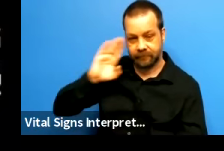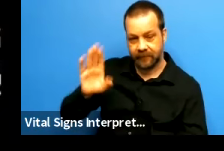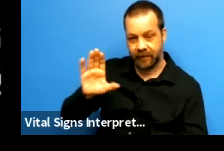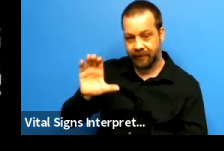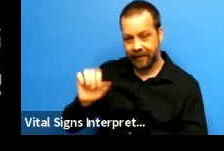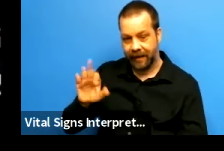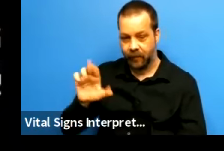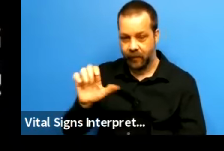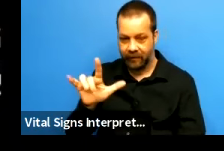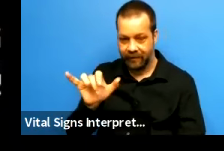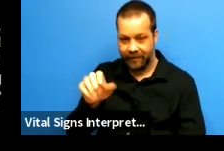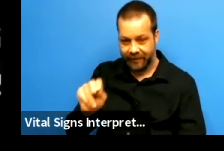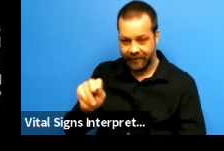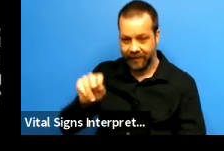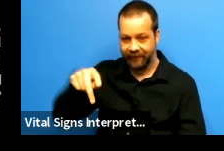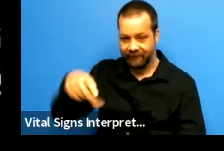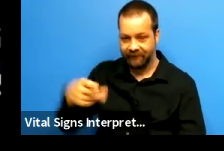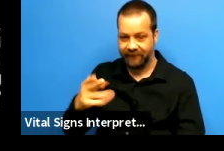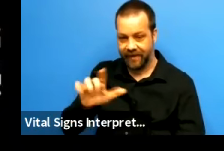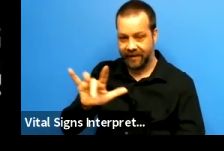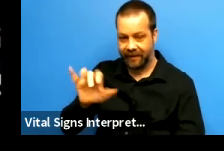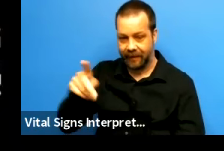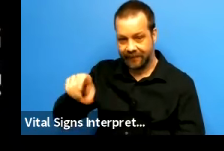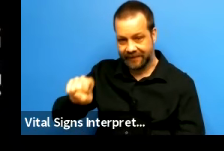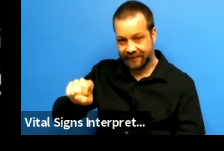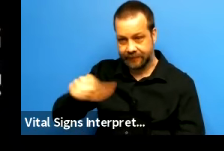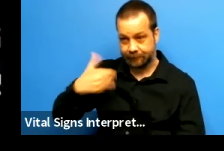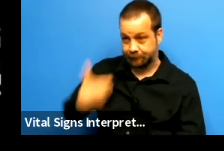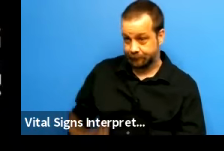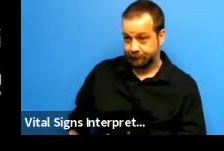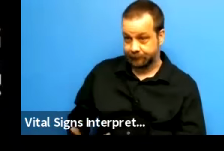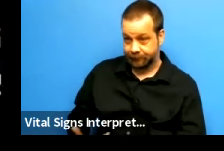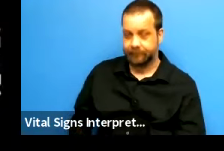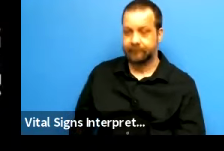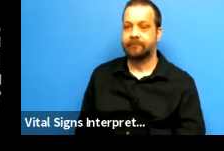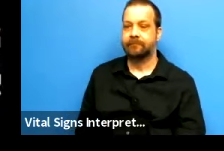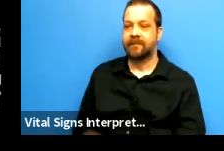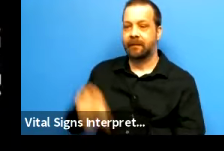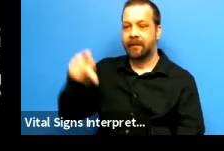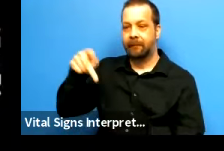I'm very honored to serve as the PI for the project